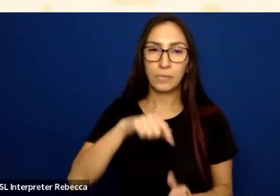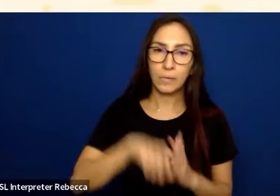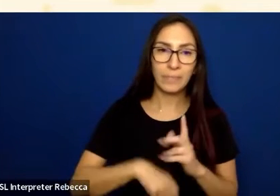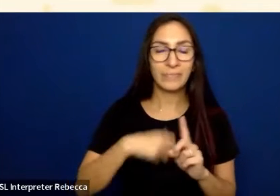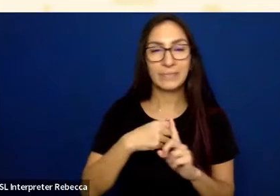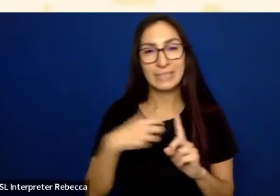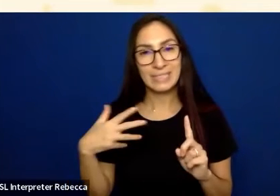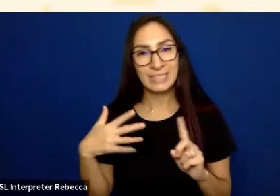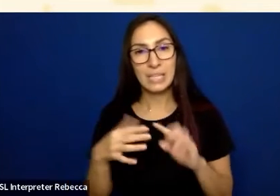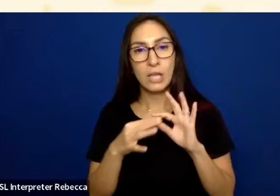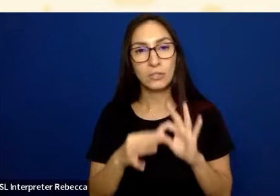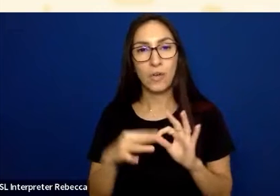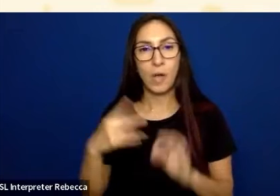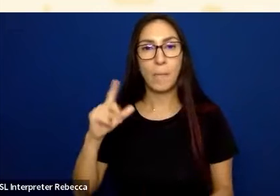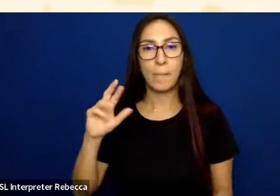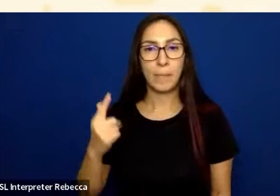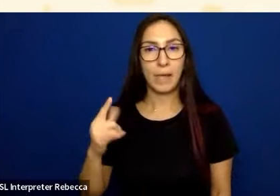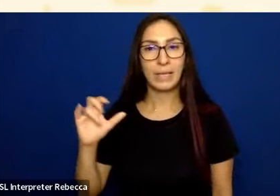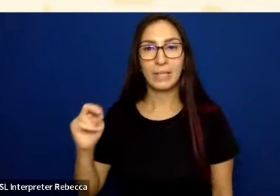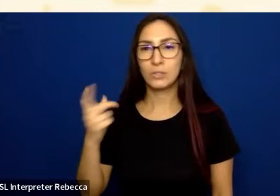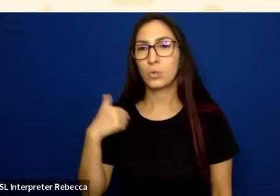of us know, there are lots and lots of them available.